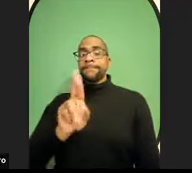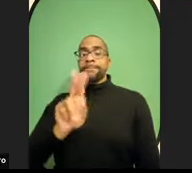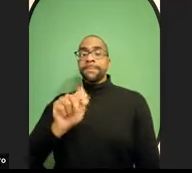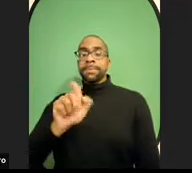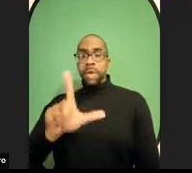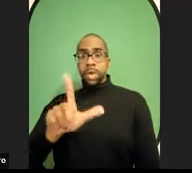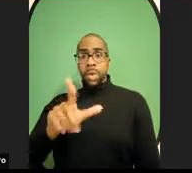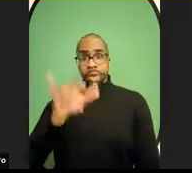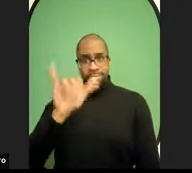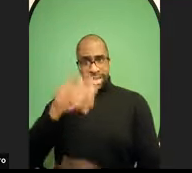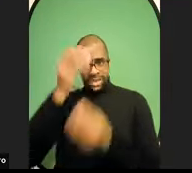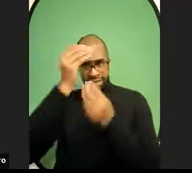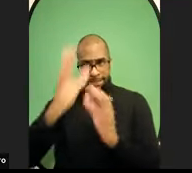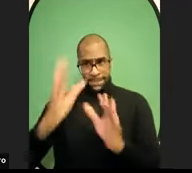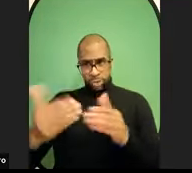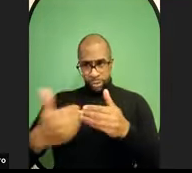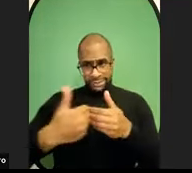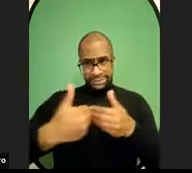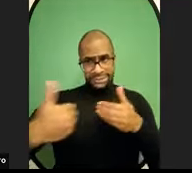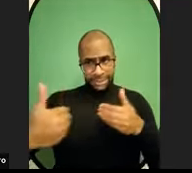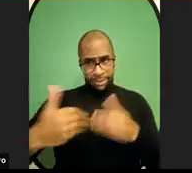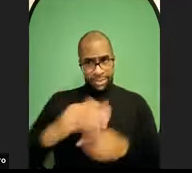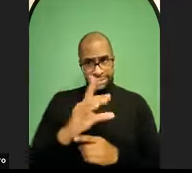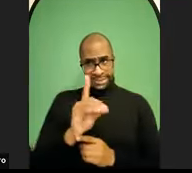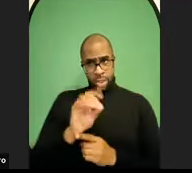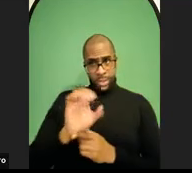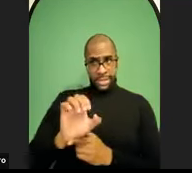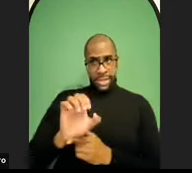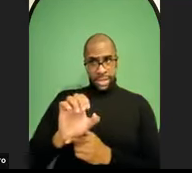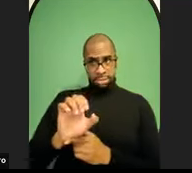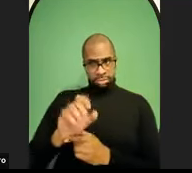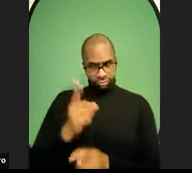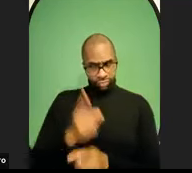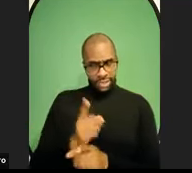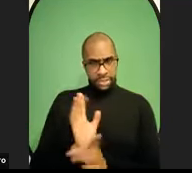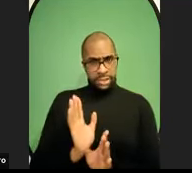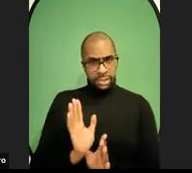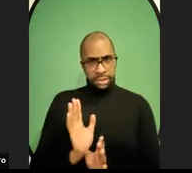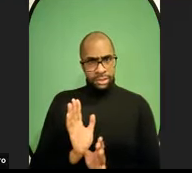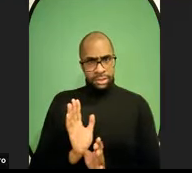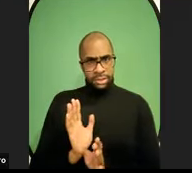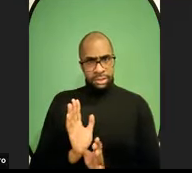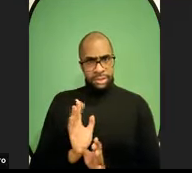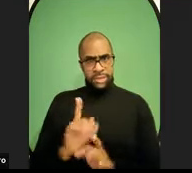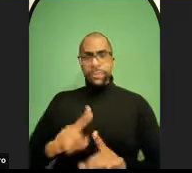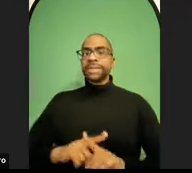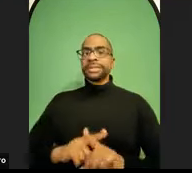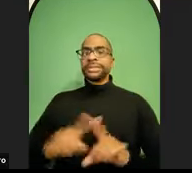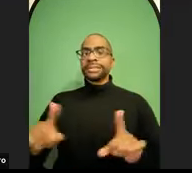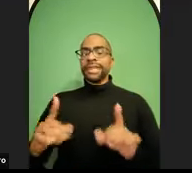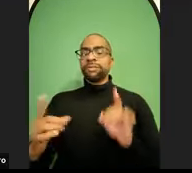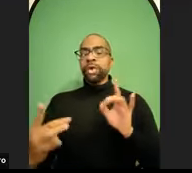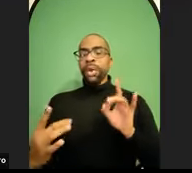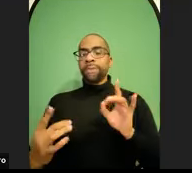portal that information is. s separate from the information. Perfect Perfect correct right it's a